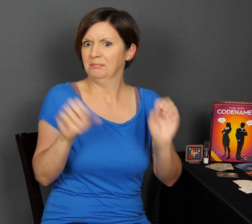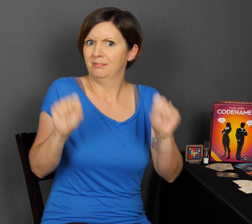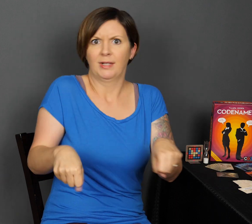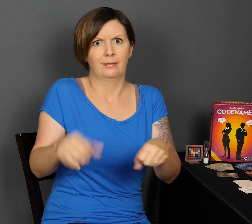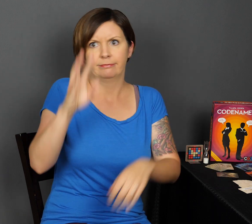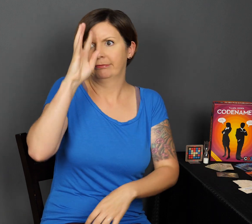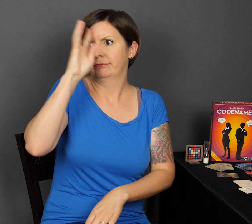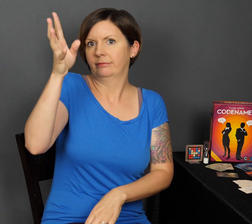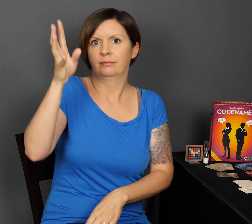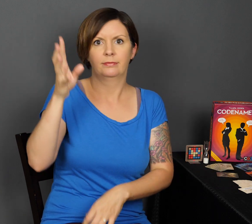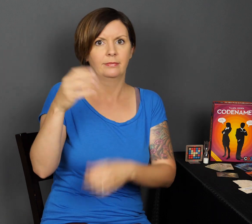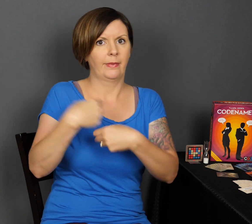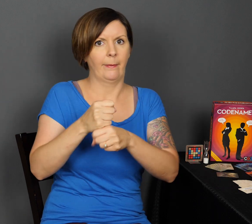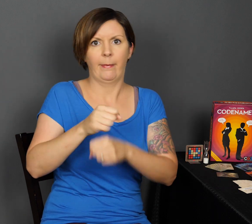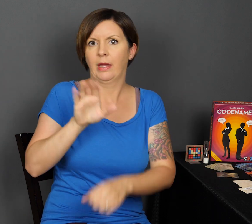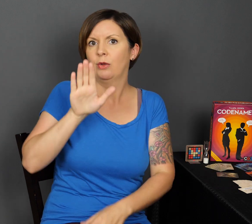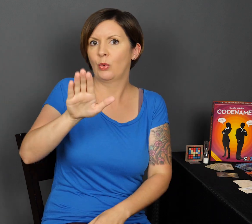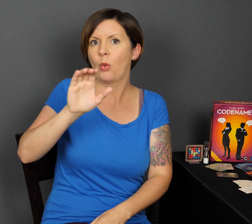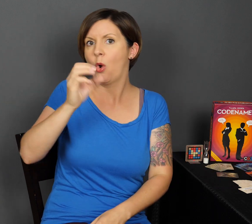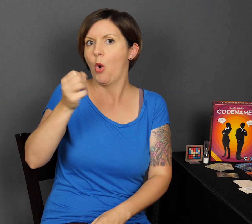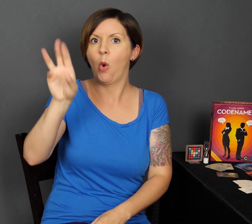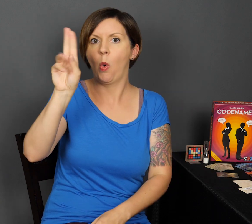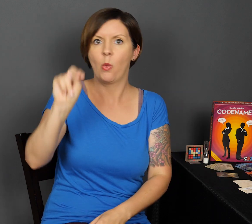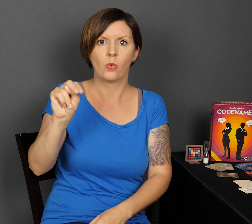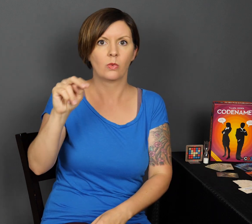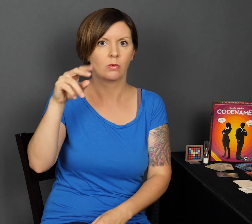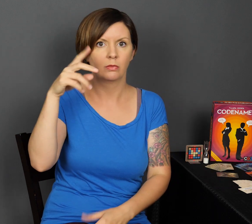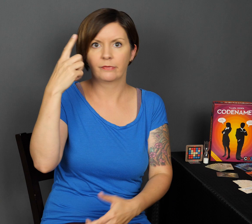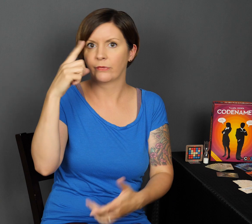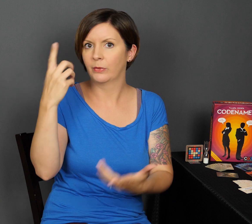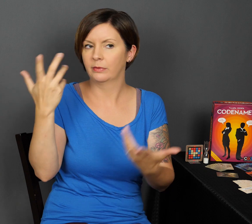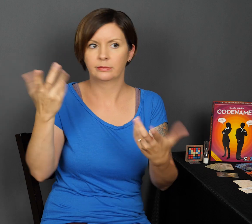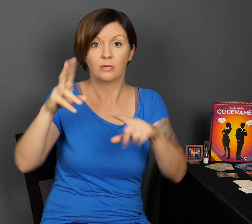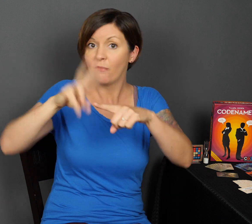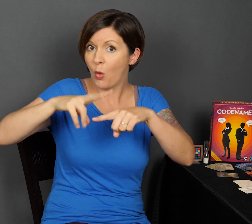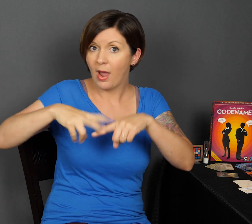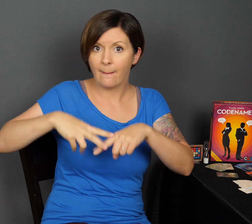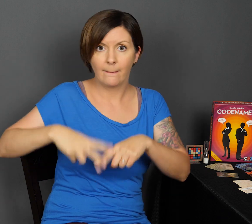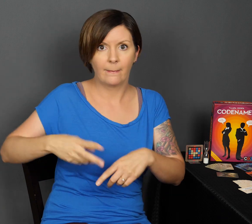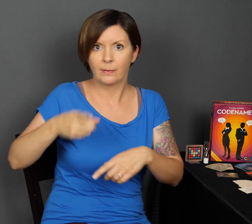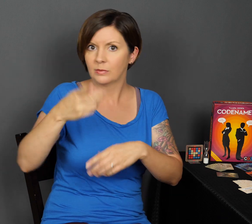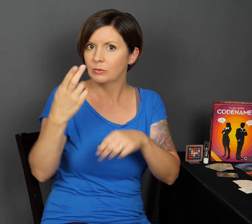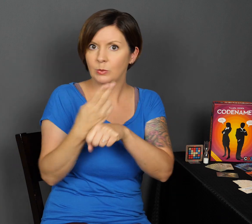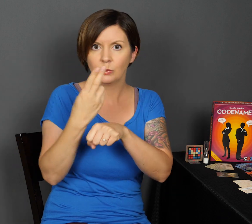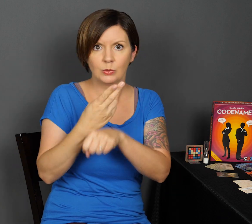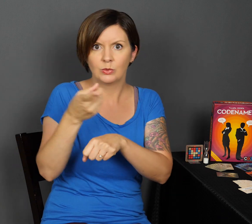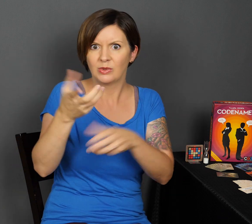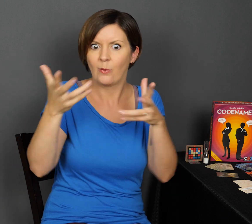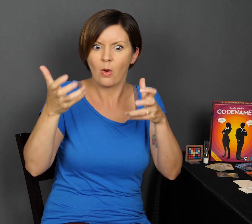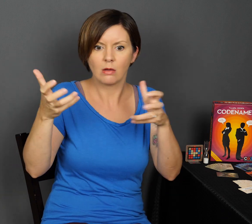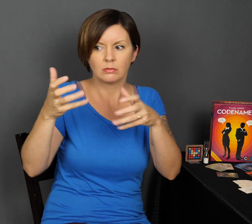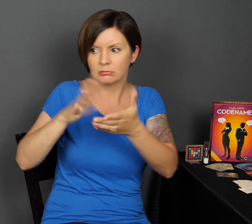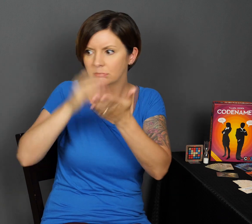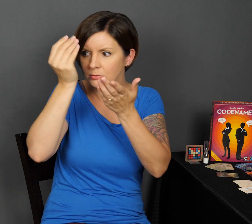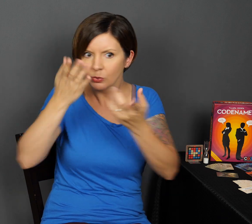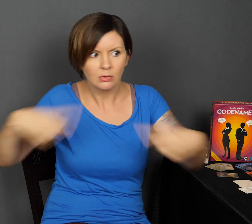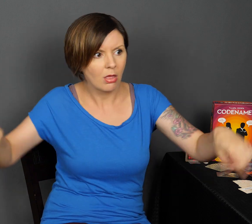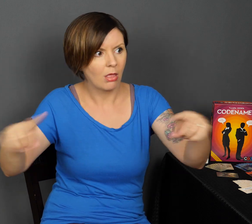you can make your own. Maybe it depends on, like, the vocab you're using or if you want students to learn a certain